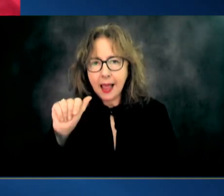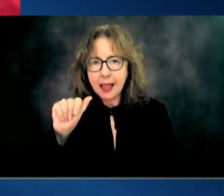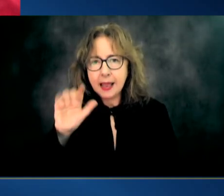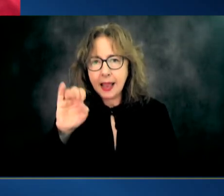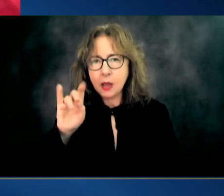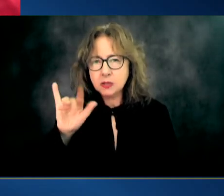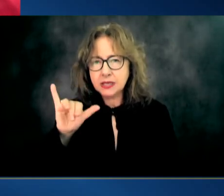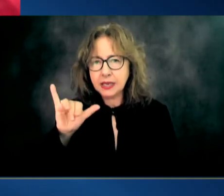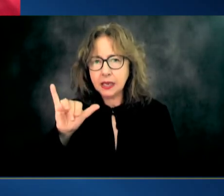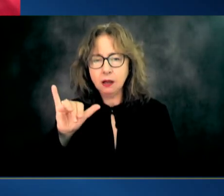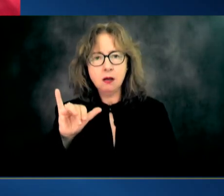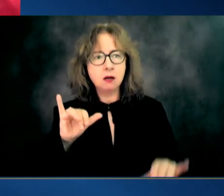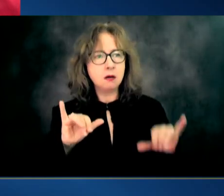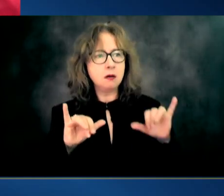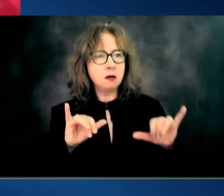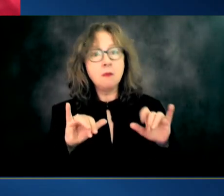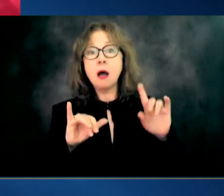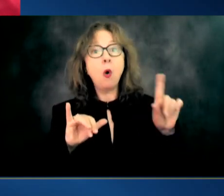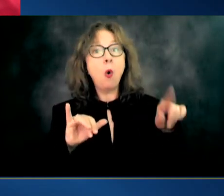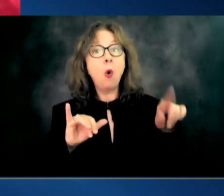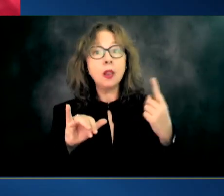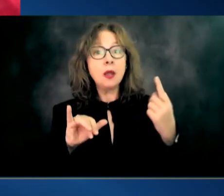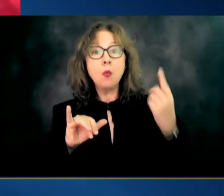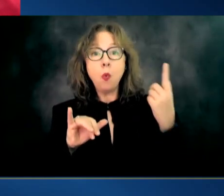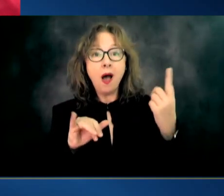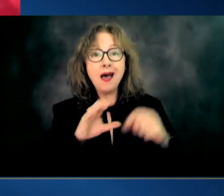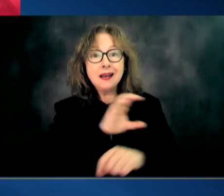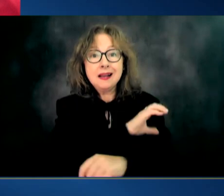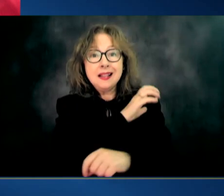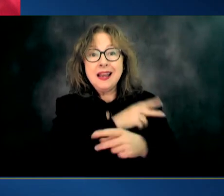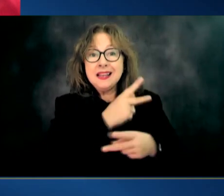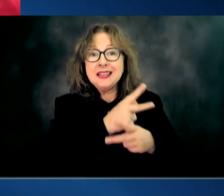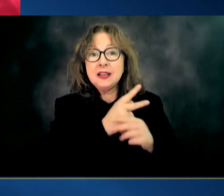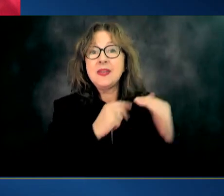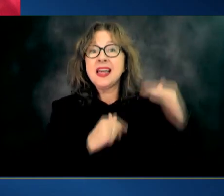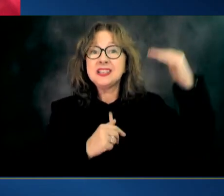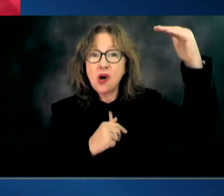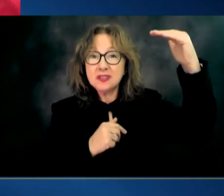the only adult sickle cell clinic in that county closed in 2009.